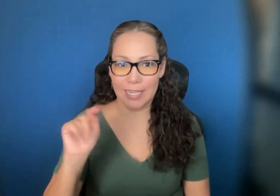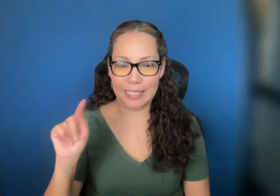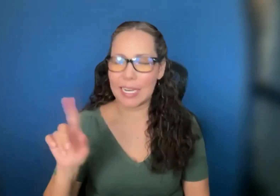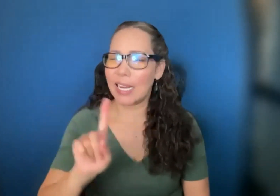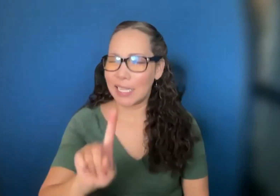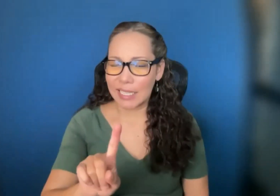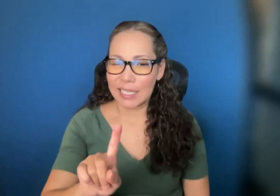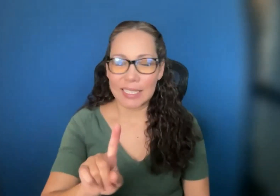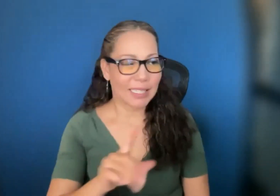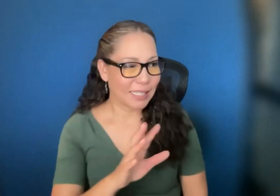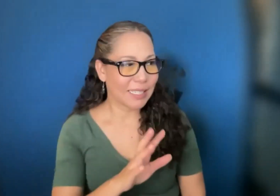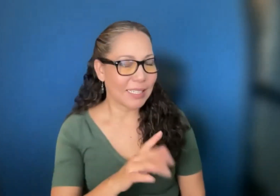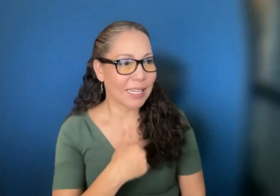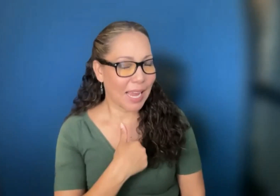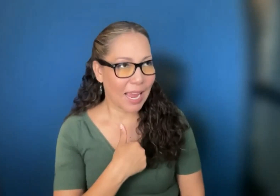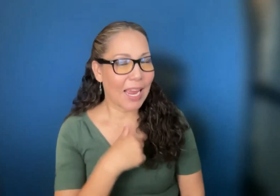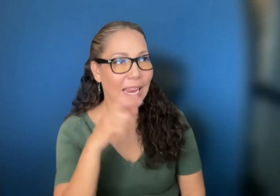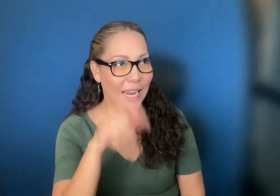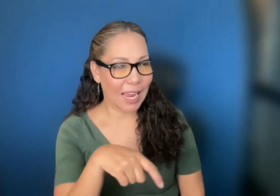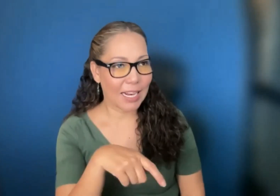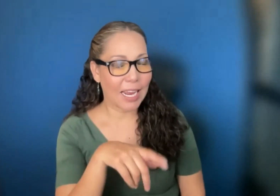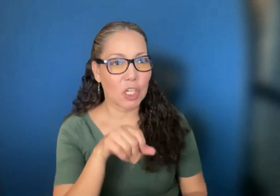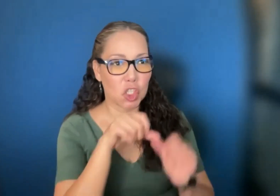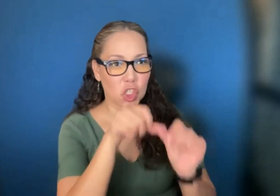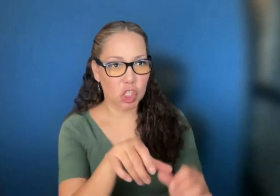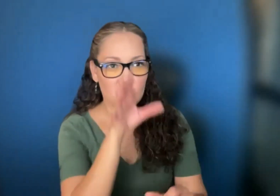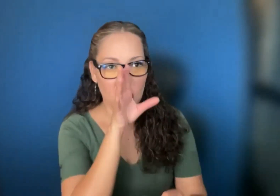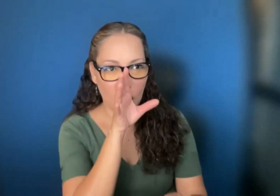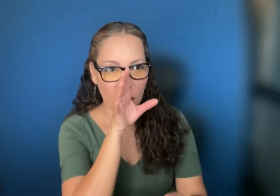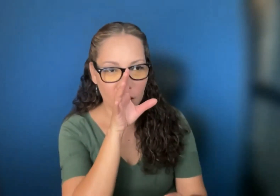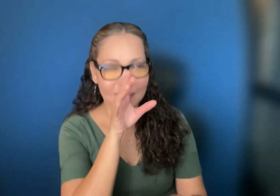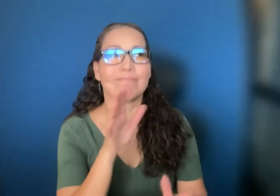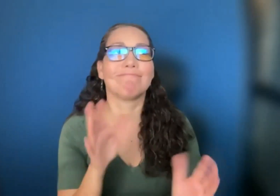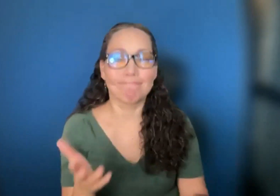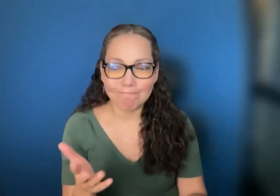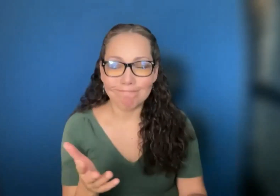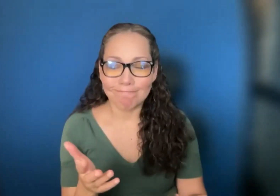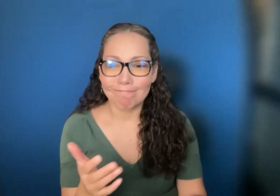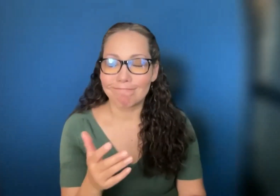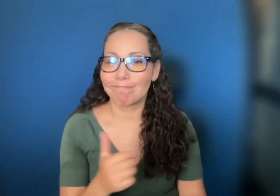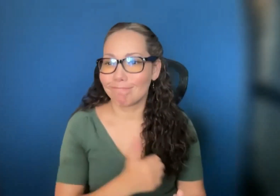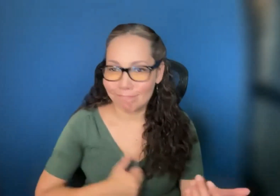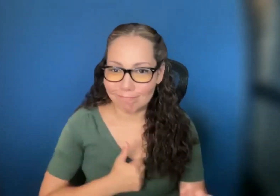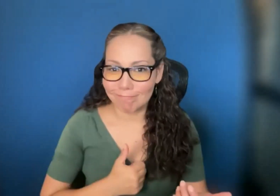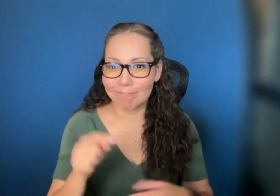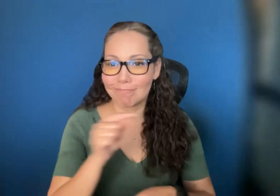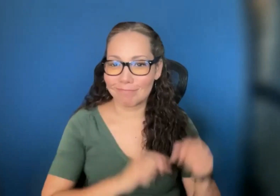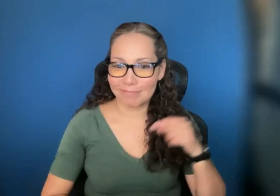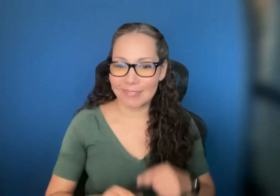it turns out that I was supposed to keep keep talking back so I'll I'll apologize for that